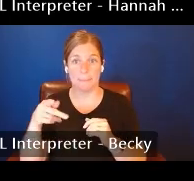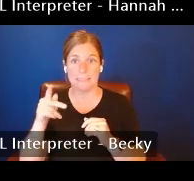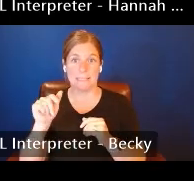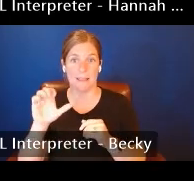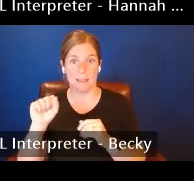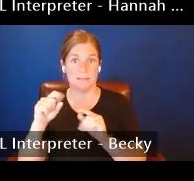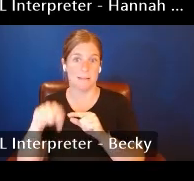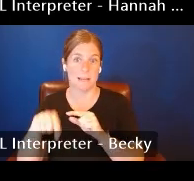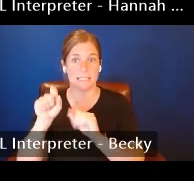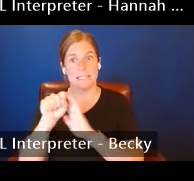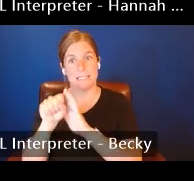to-- know your location.